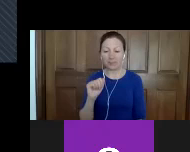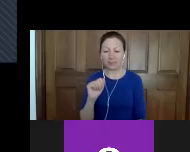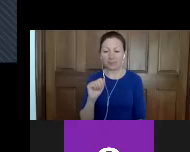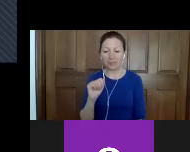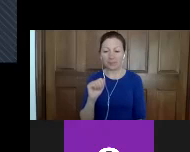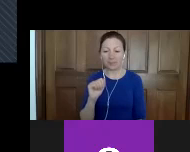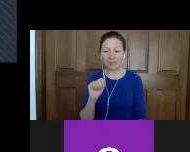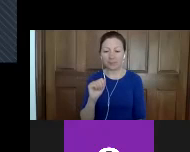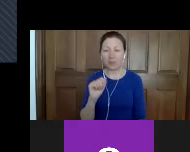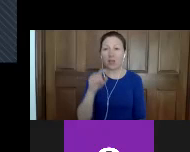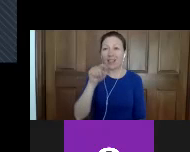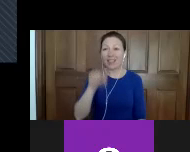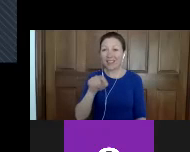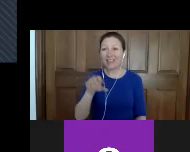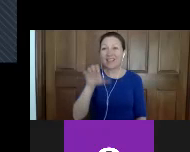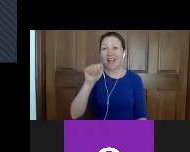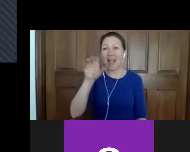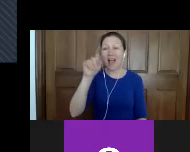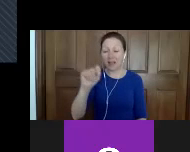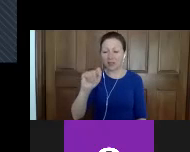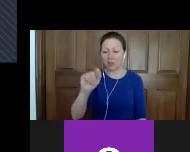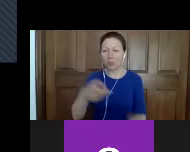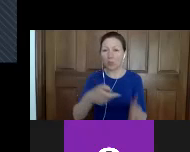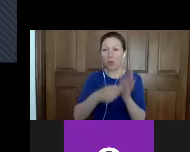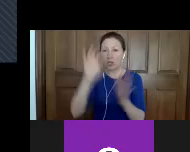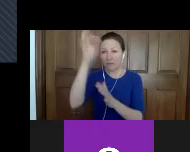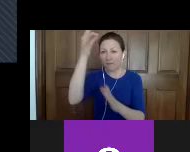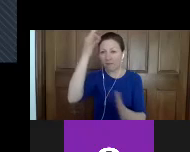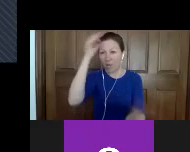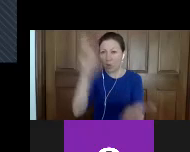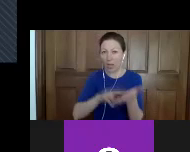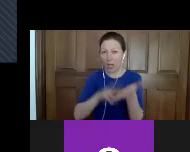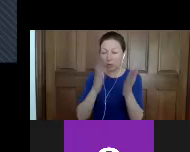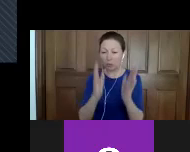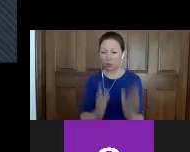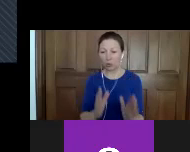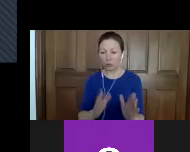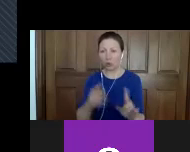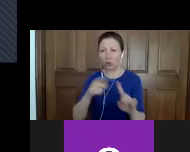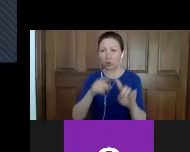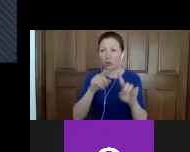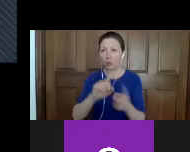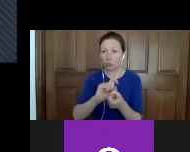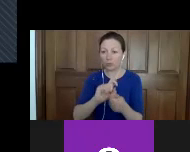the act requires is for federal contractors to adopt affirmative action hiring processes.